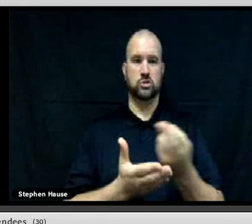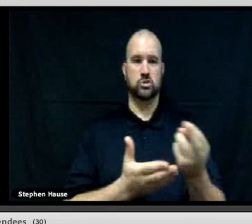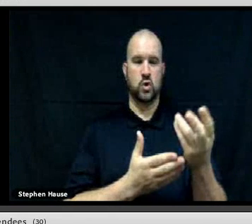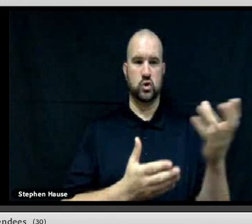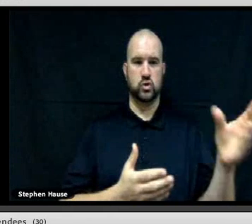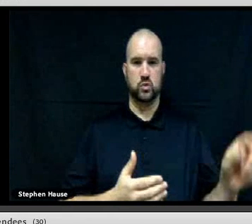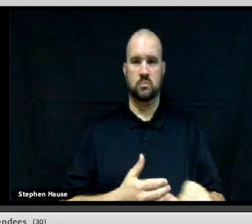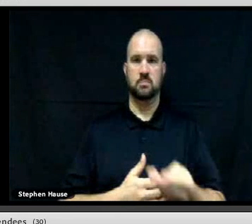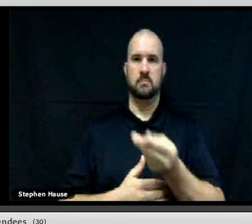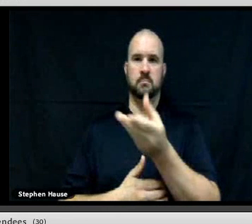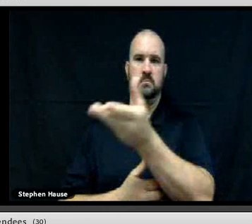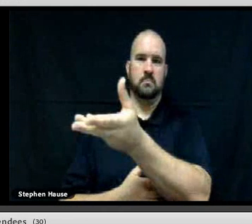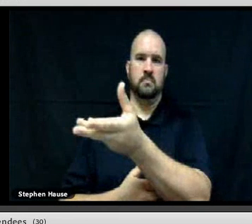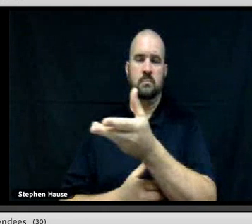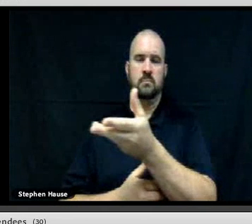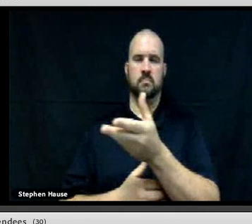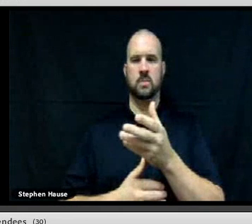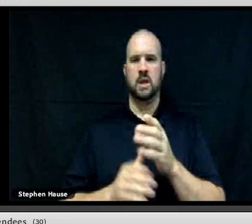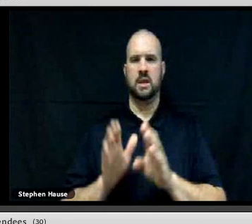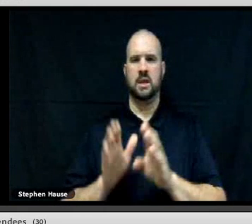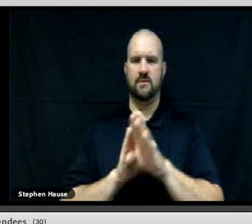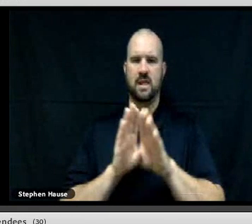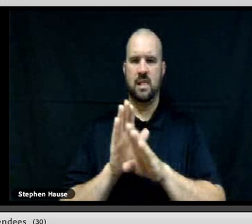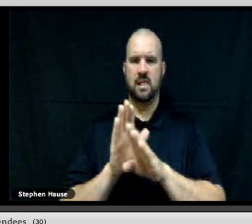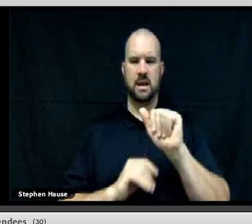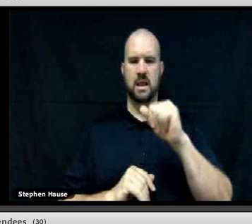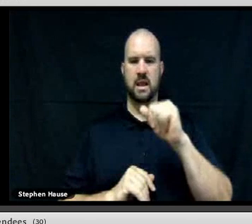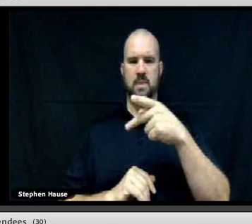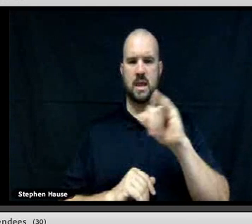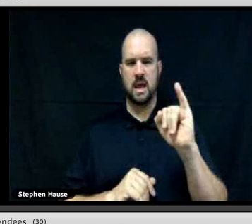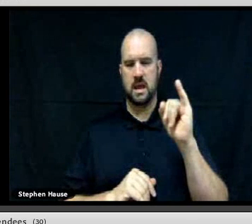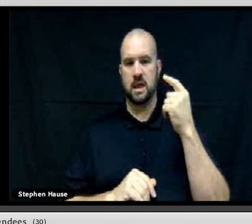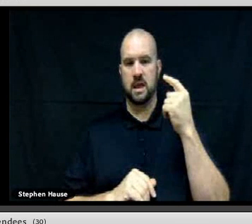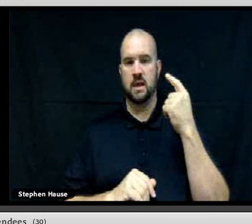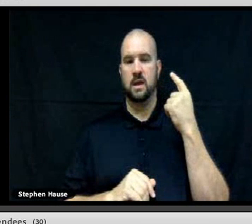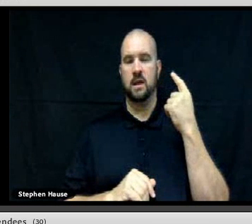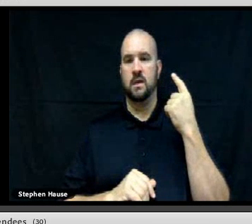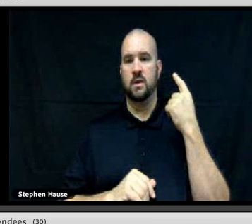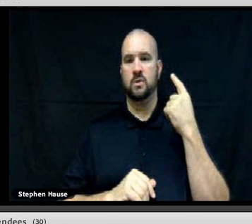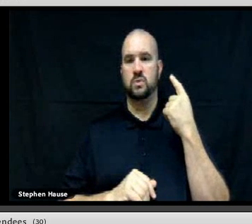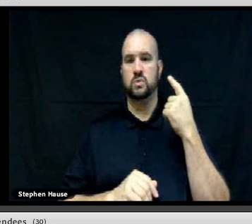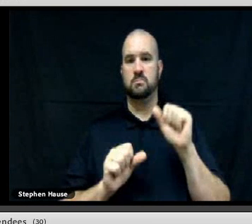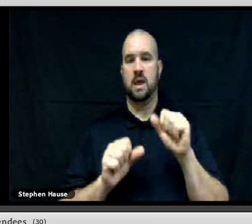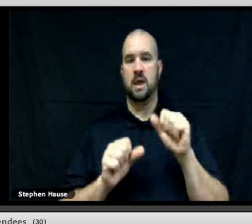in order to manipulate those objects. And rather than us -- uh,